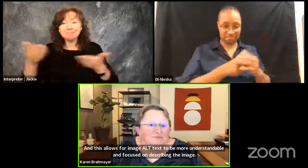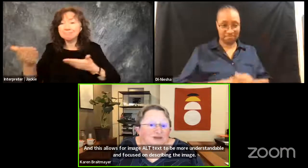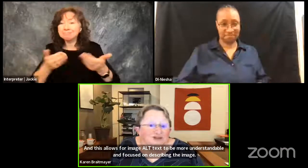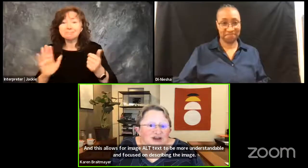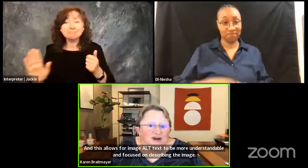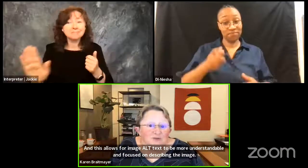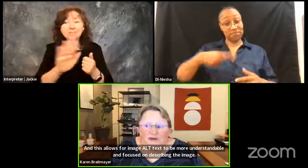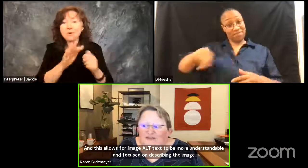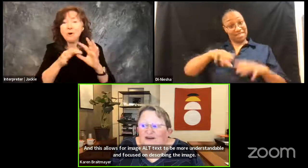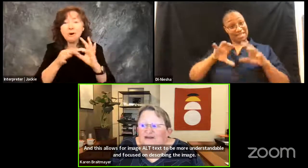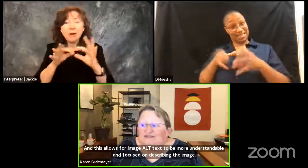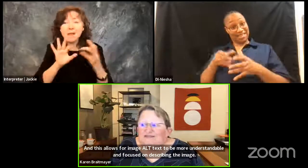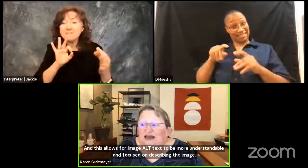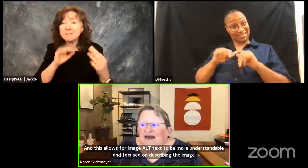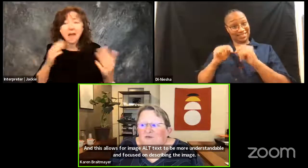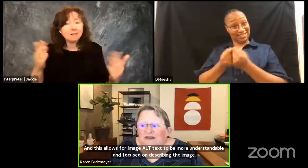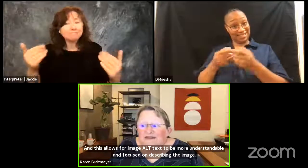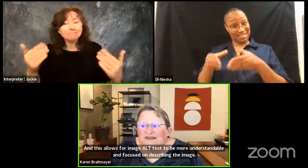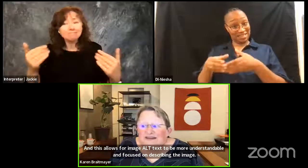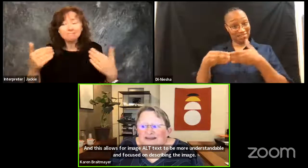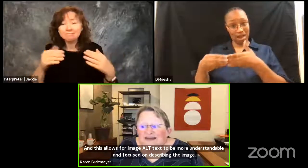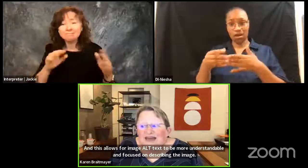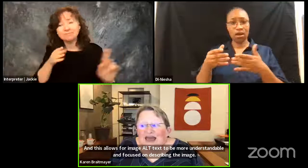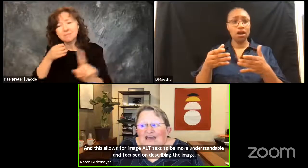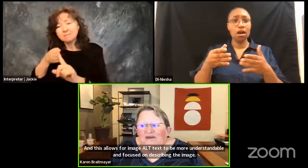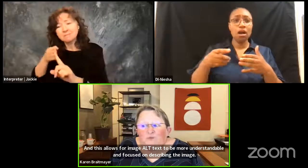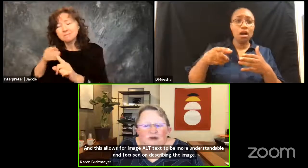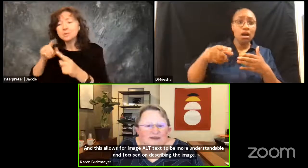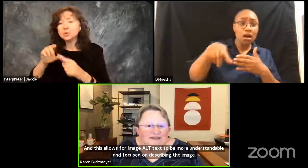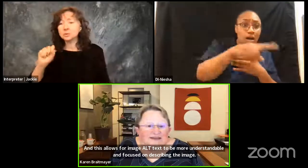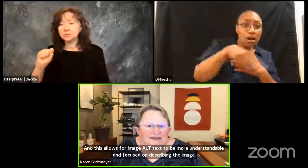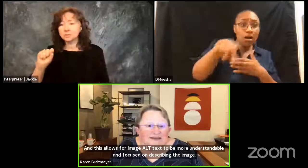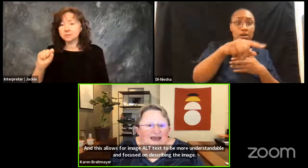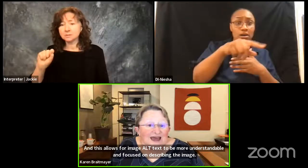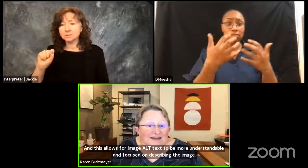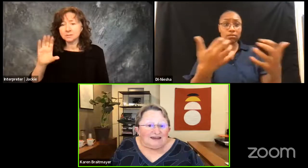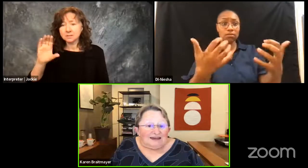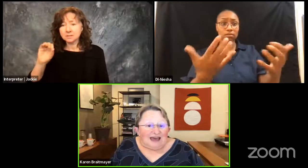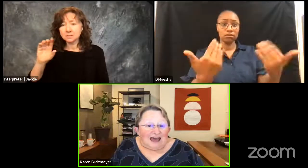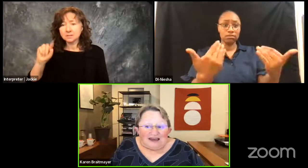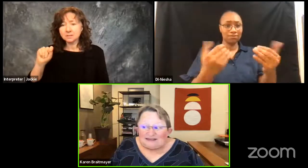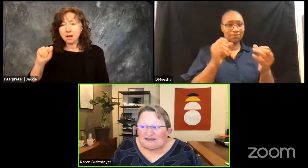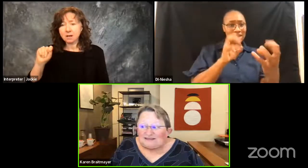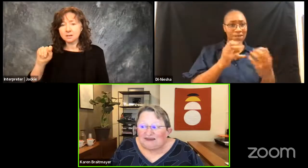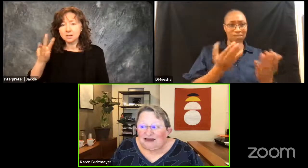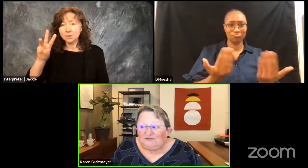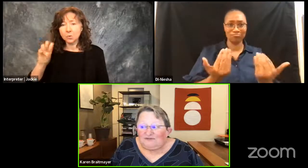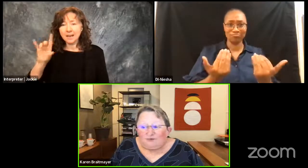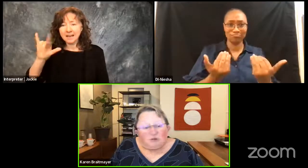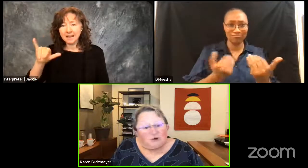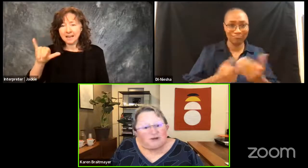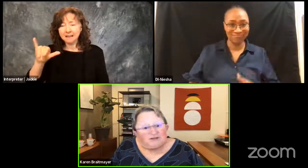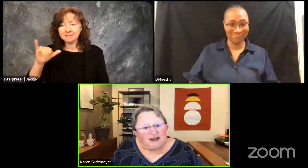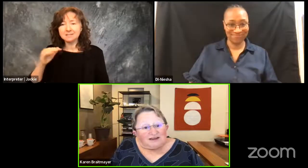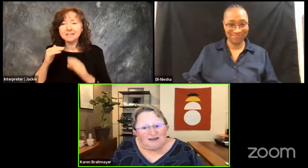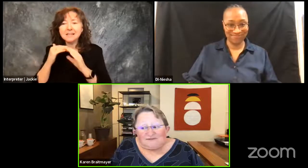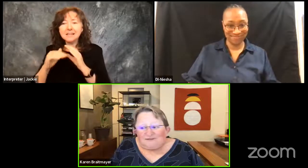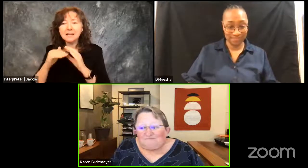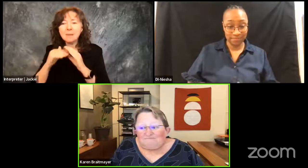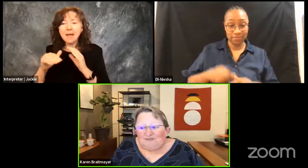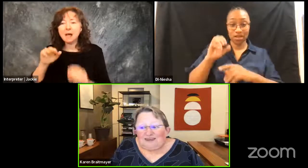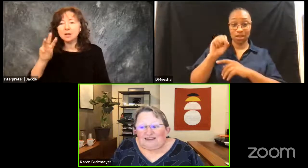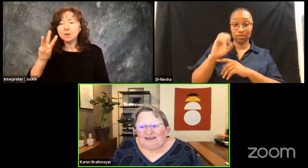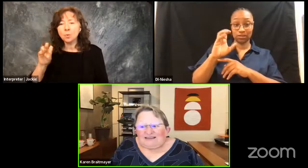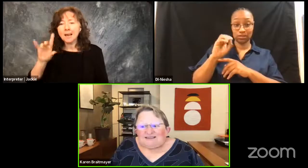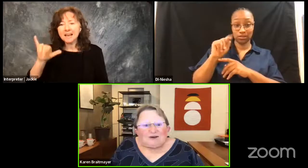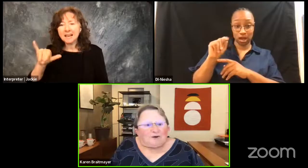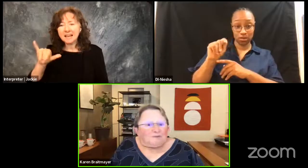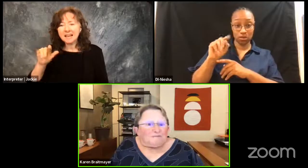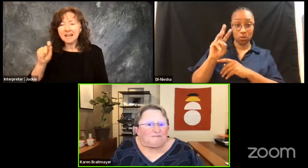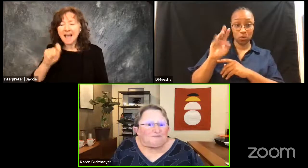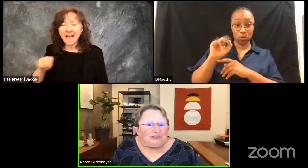be shared with Scott Windley at Windley@access-board.gov.